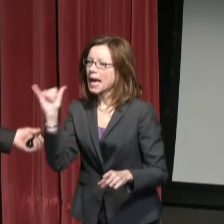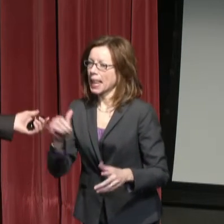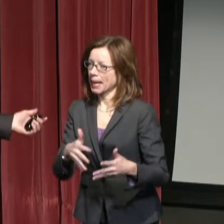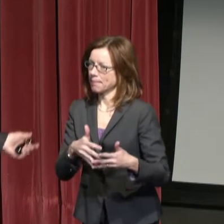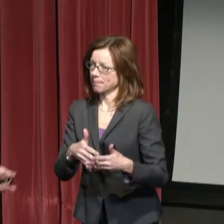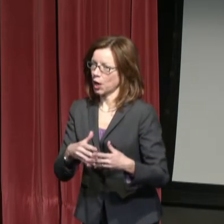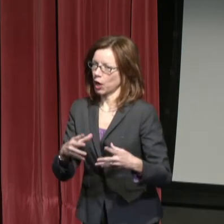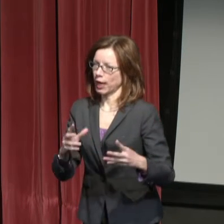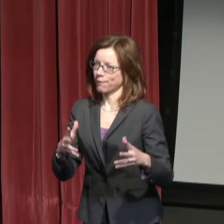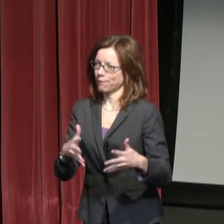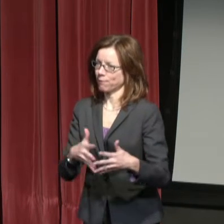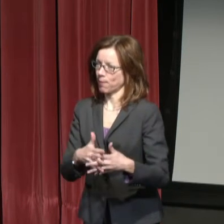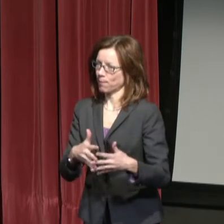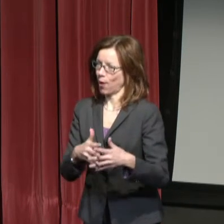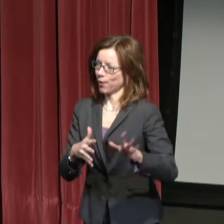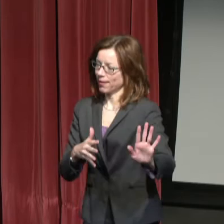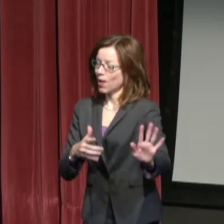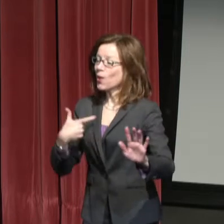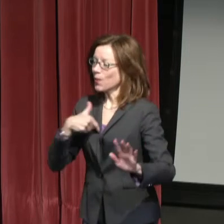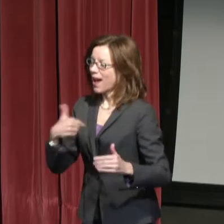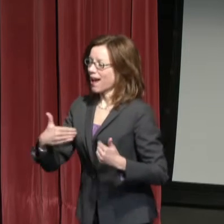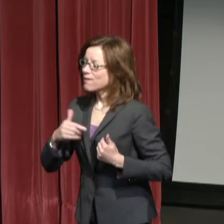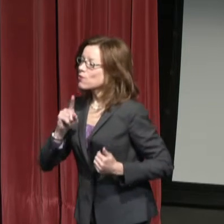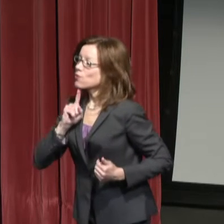this is a sport for real men, because we don't wear any padding.